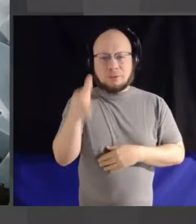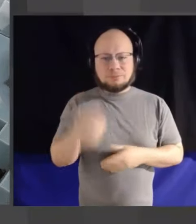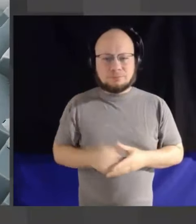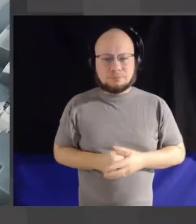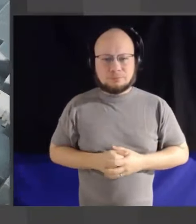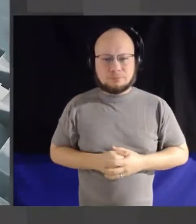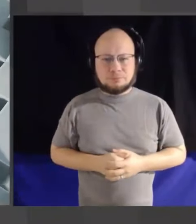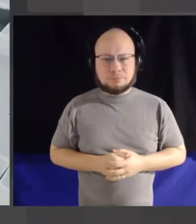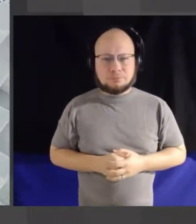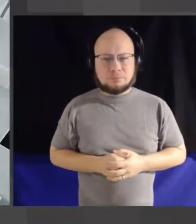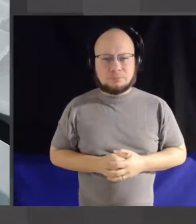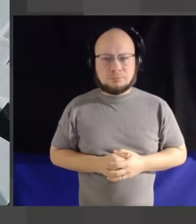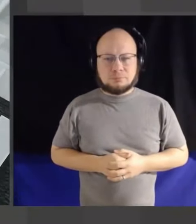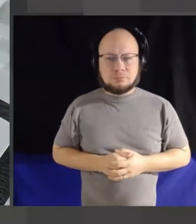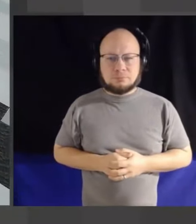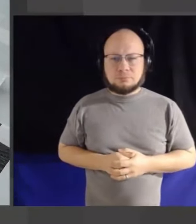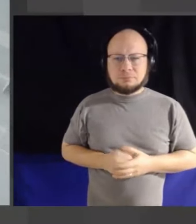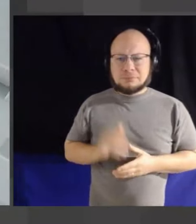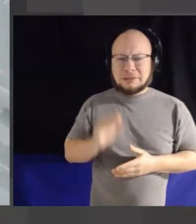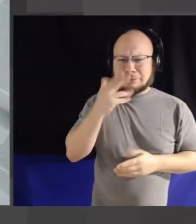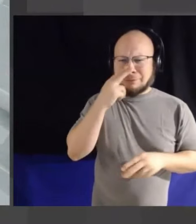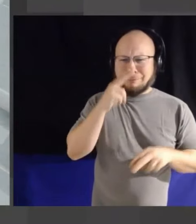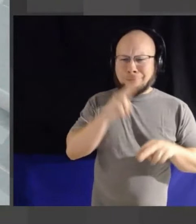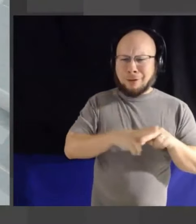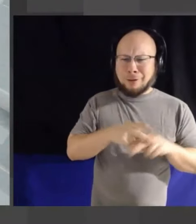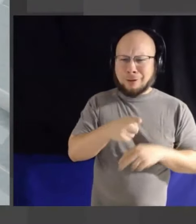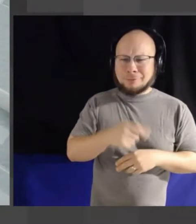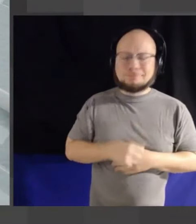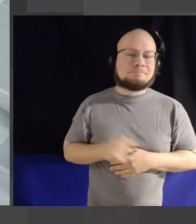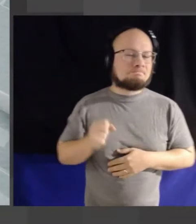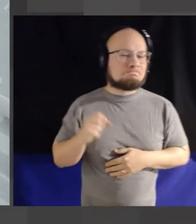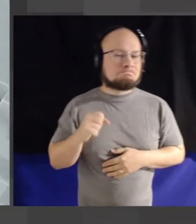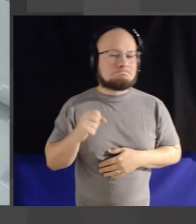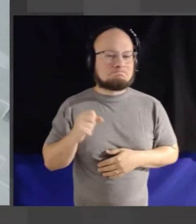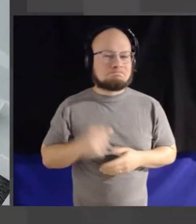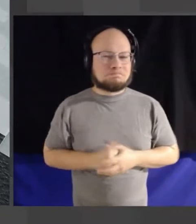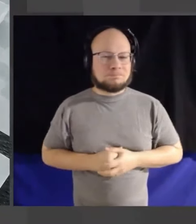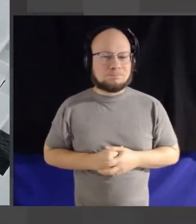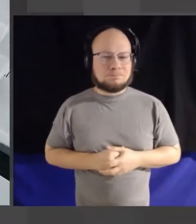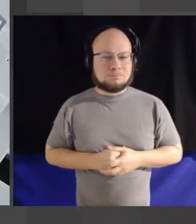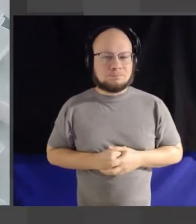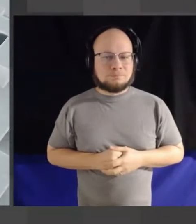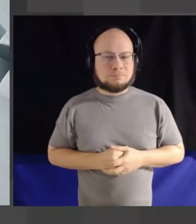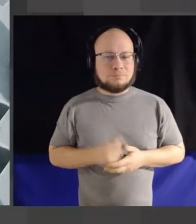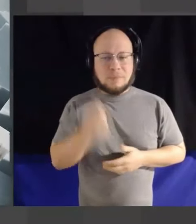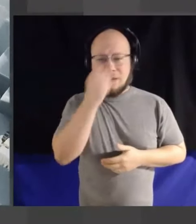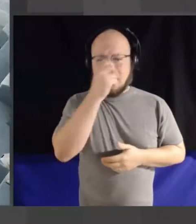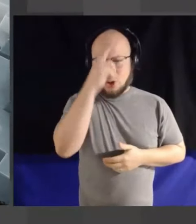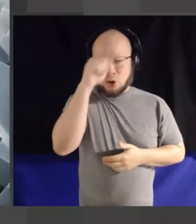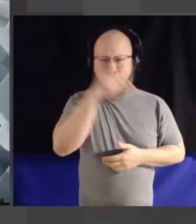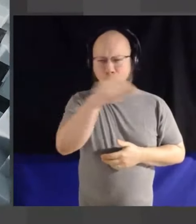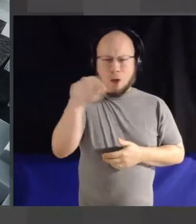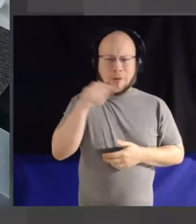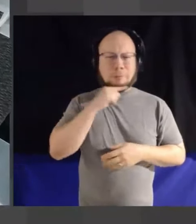THAT IS A LIFT. THERE ARE THESE CONTRAPTIONS AROUND. THAT SEEMS LIKE A REALLY FUN